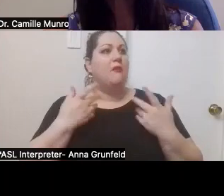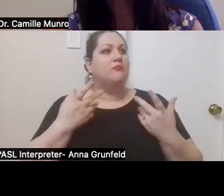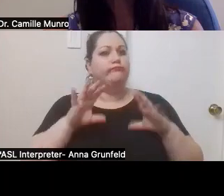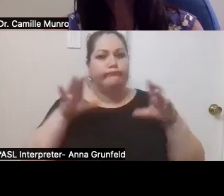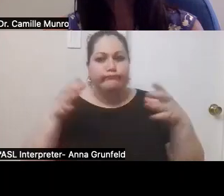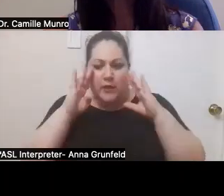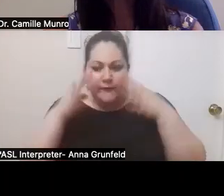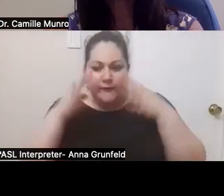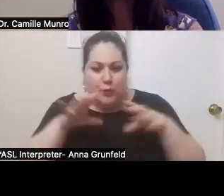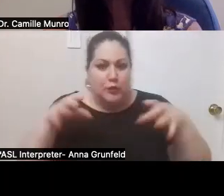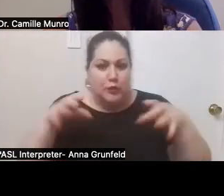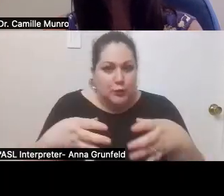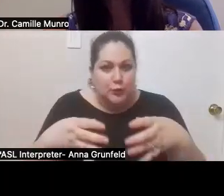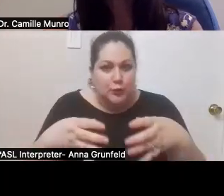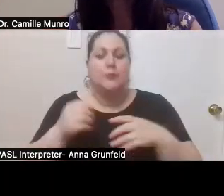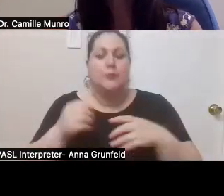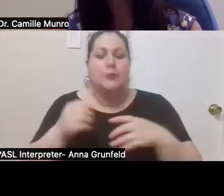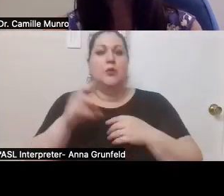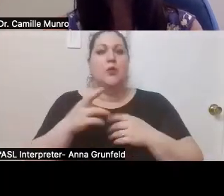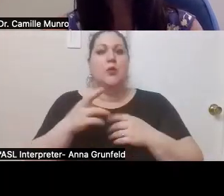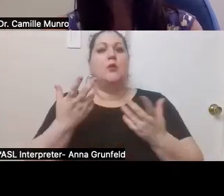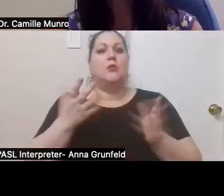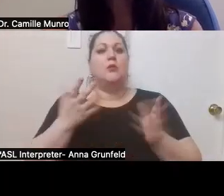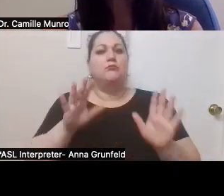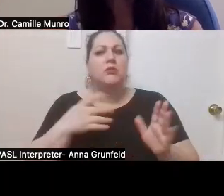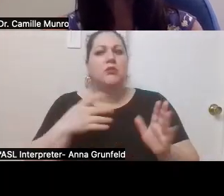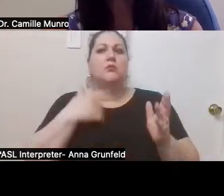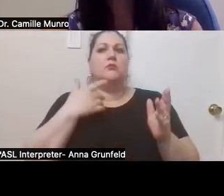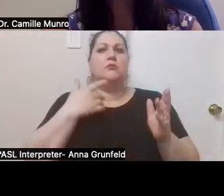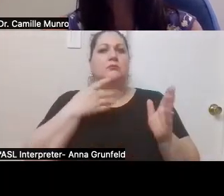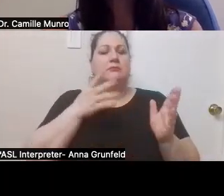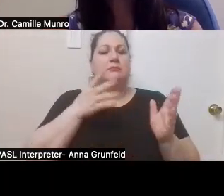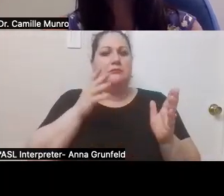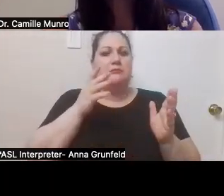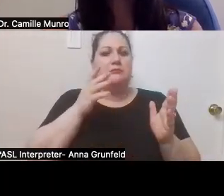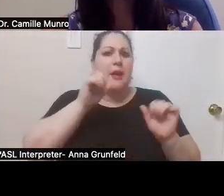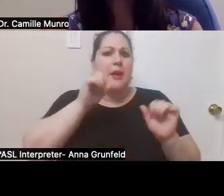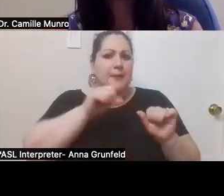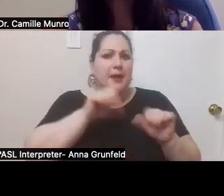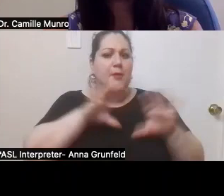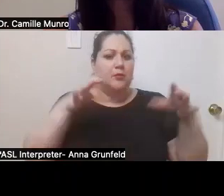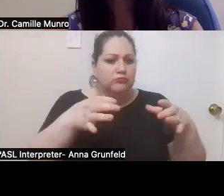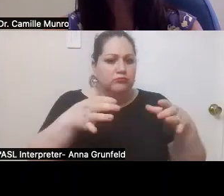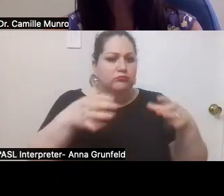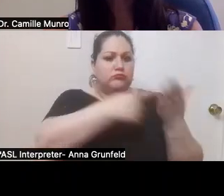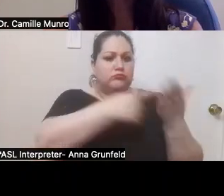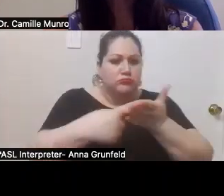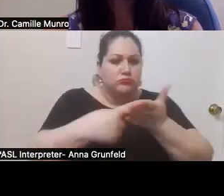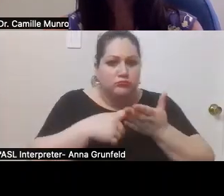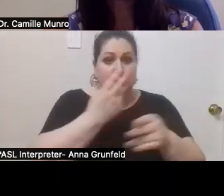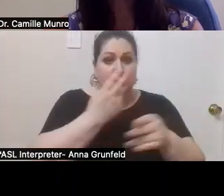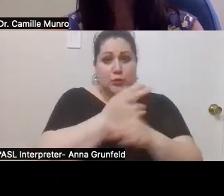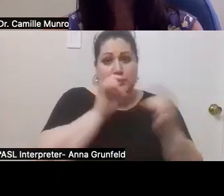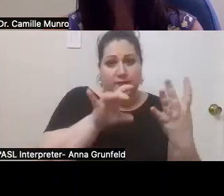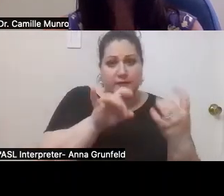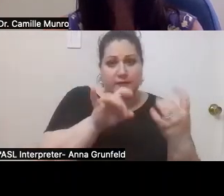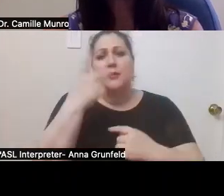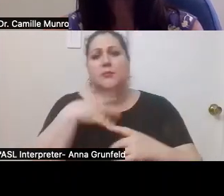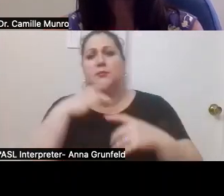qualitatively but confidentially assess accommodation experiences using feedback from physicians with self-reported disabilities.